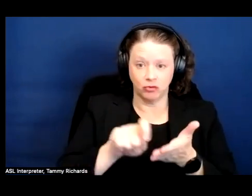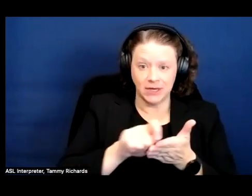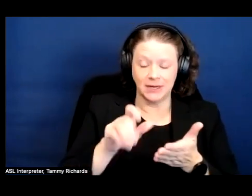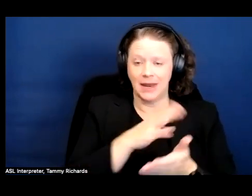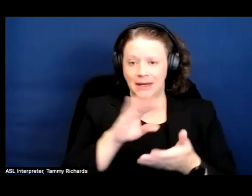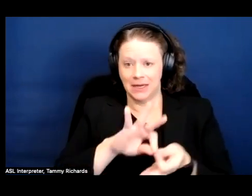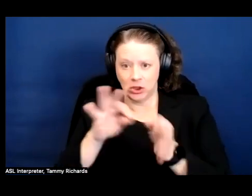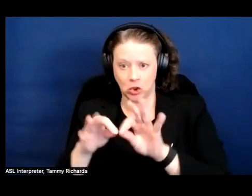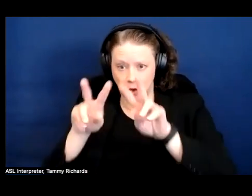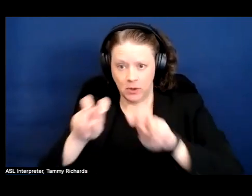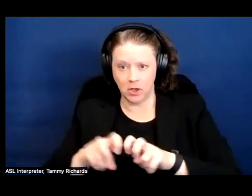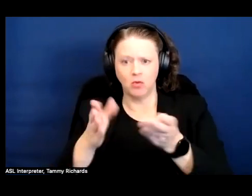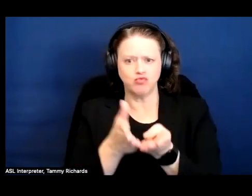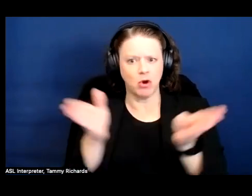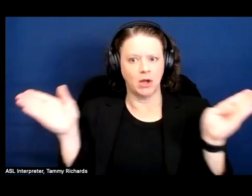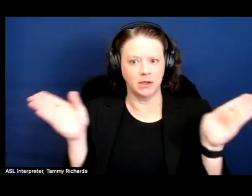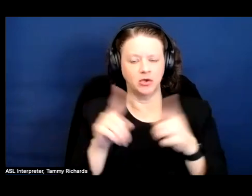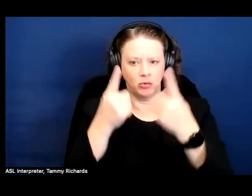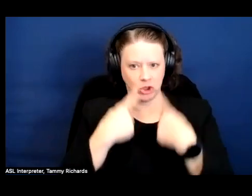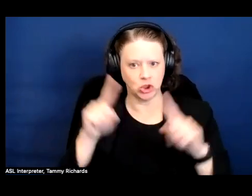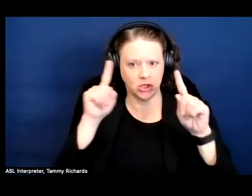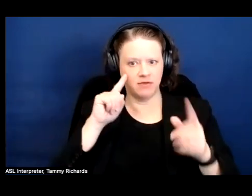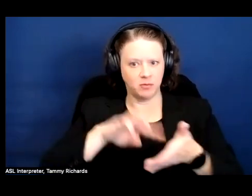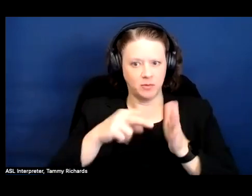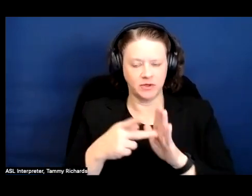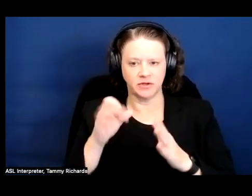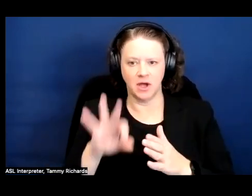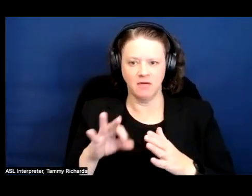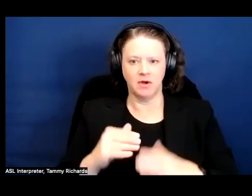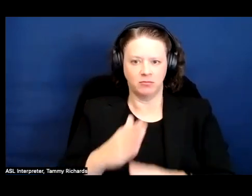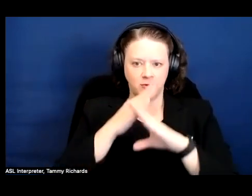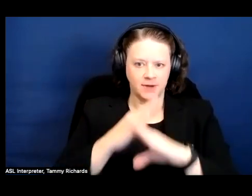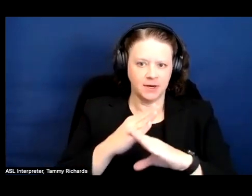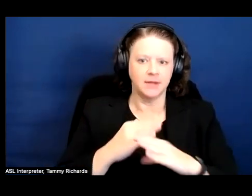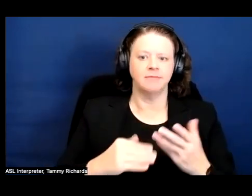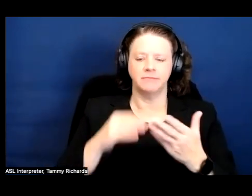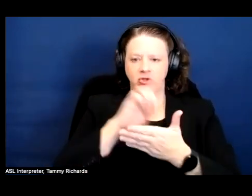Again, because assistance animals are not pets, any pet rules that apply at a property